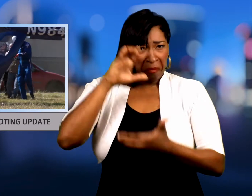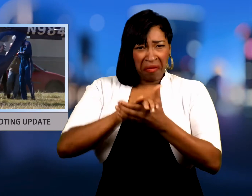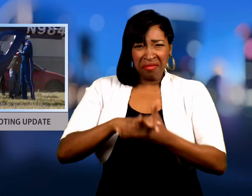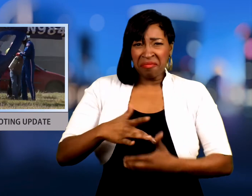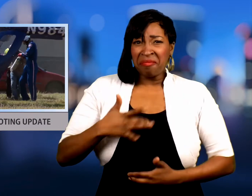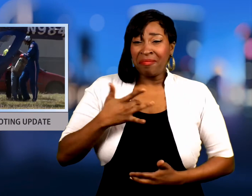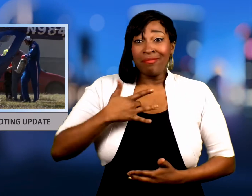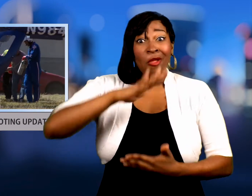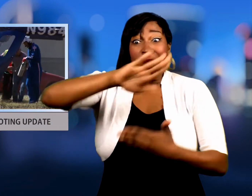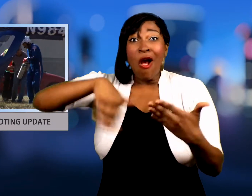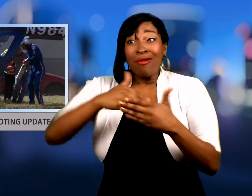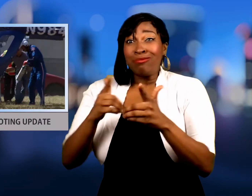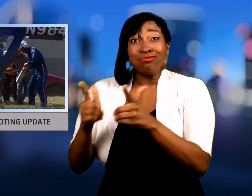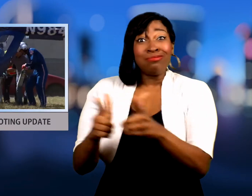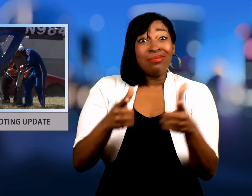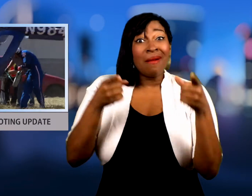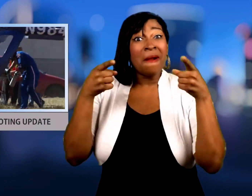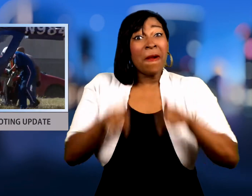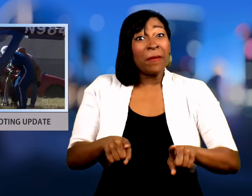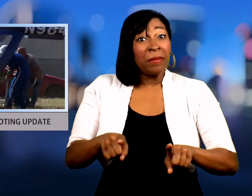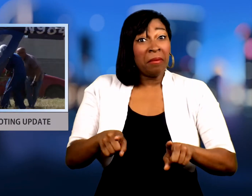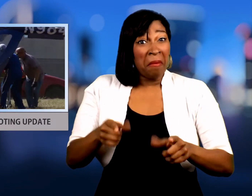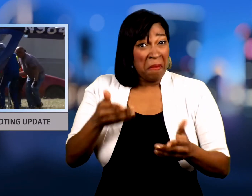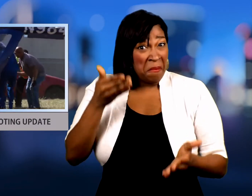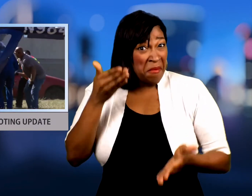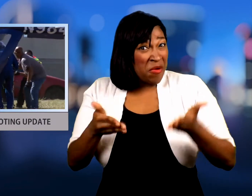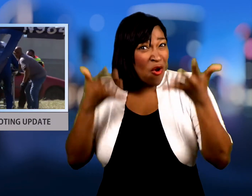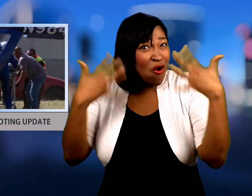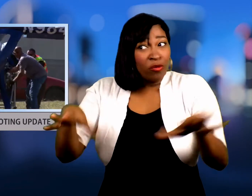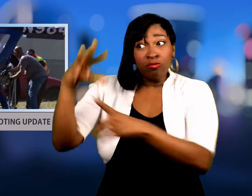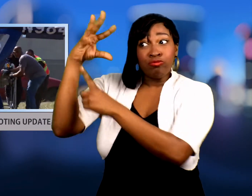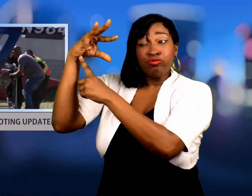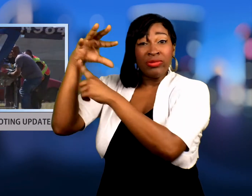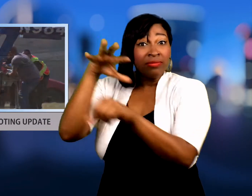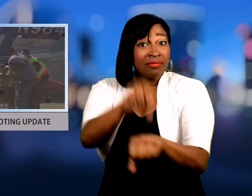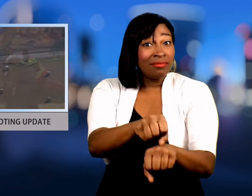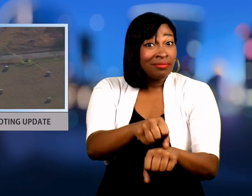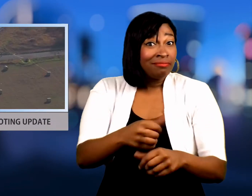the entire shooting may have been caught on camera.